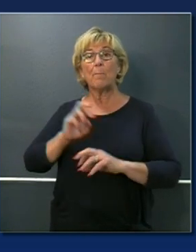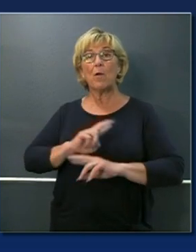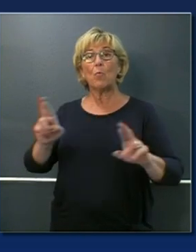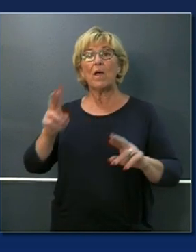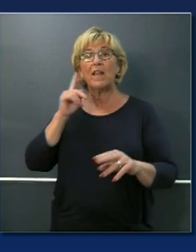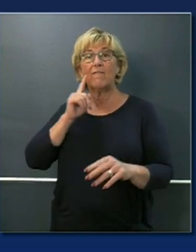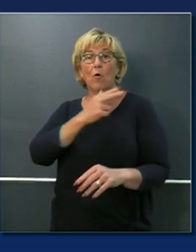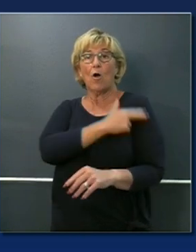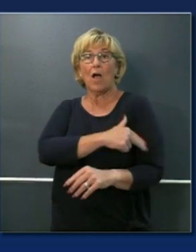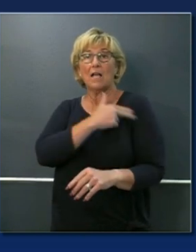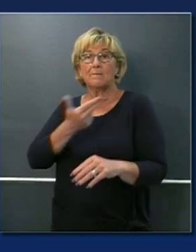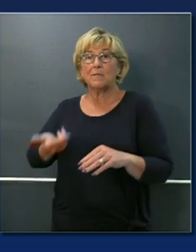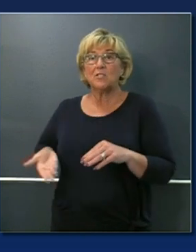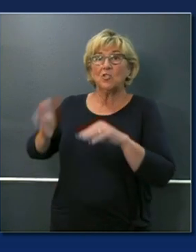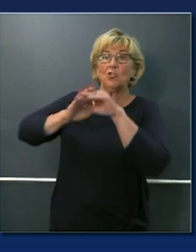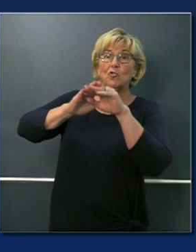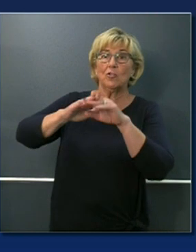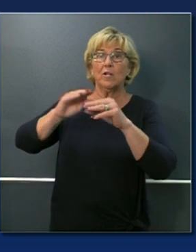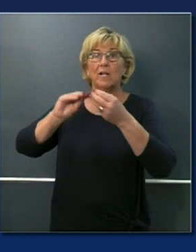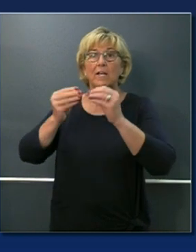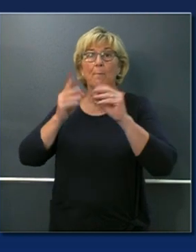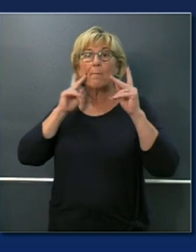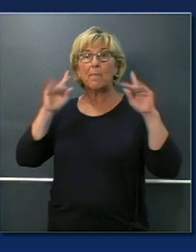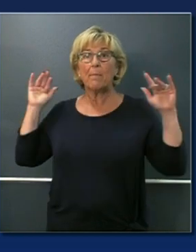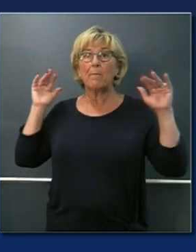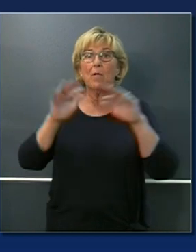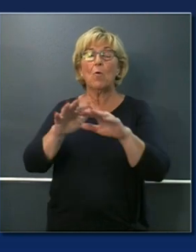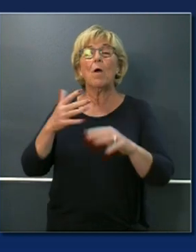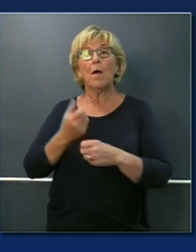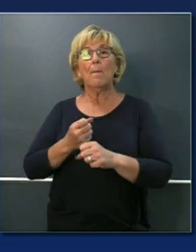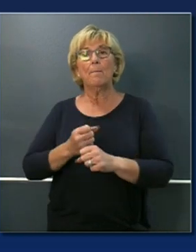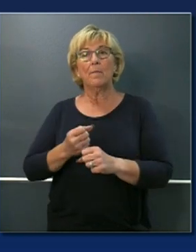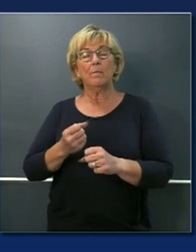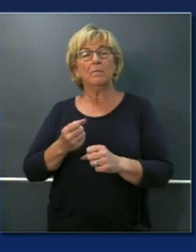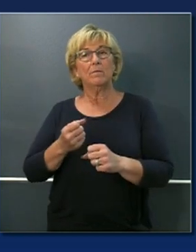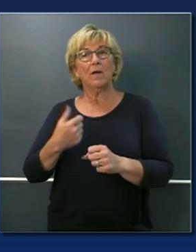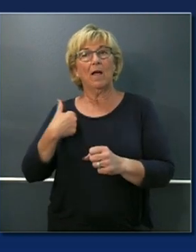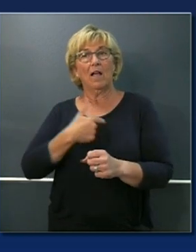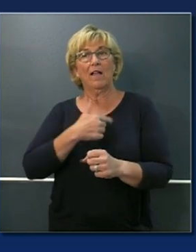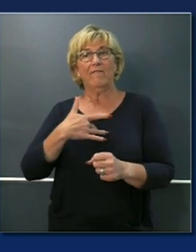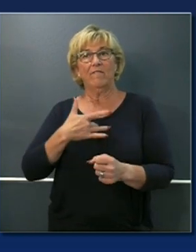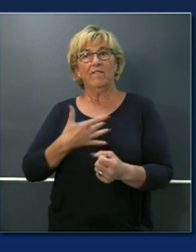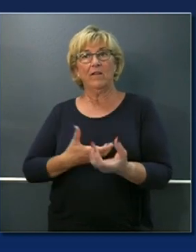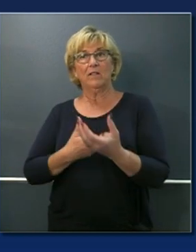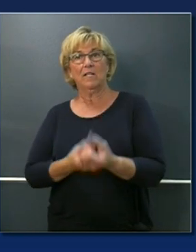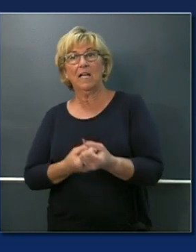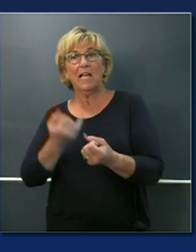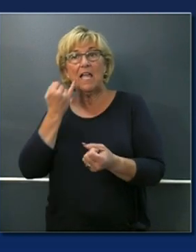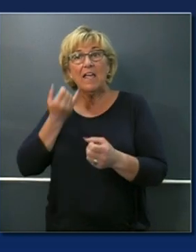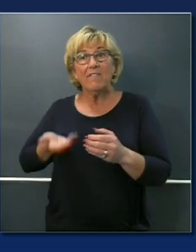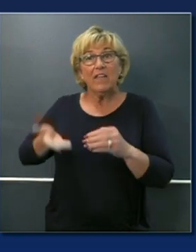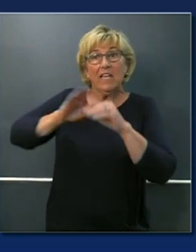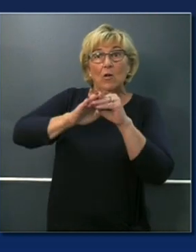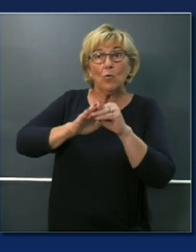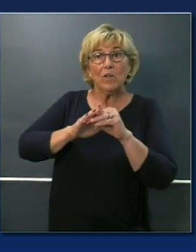THEY NEED TO REMMIN STABLE TO REMAIN CONFIDENT THAT WE ARE IN A POSITION WHERE THE STATE HOME ORDER COULD BE MODIFIED IN A WAY THAT WOULD MAINTAIN LOWER RISK.